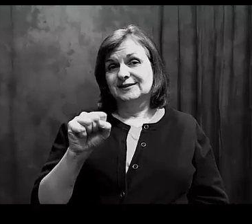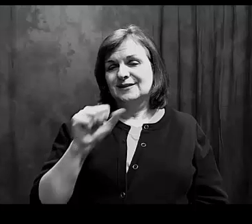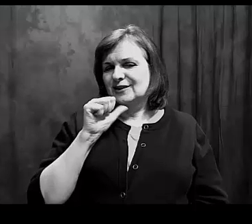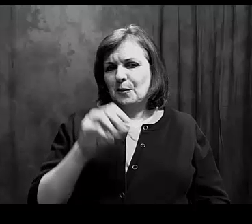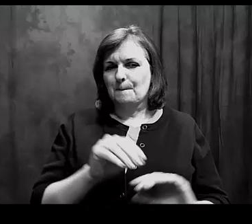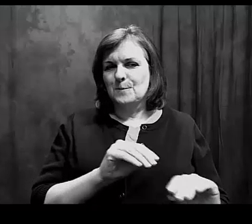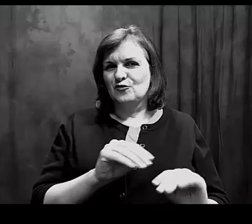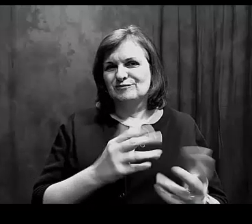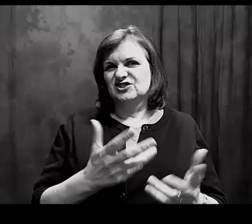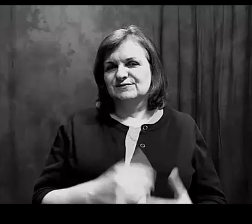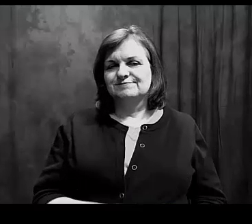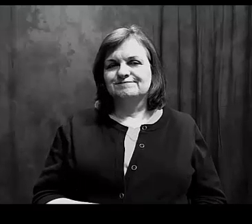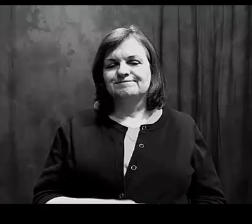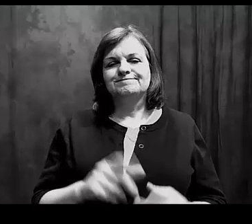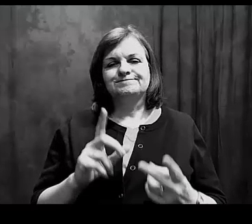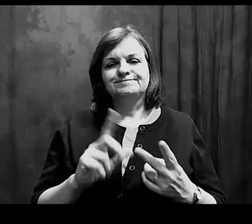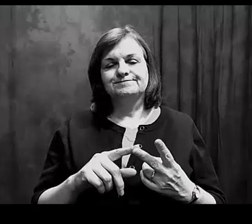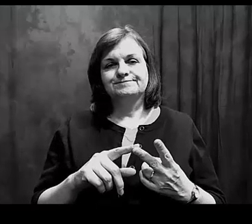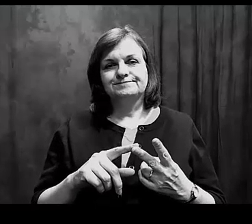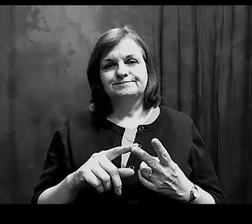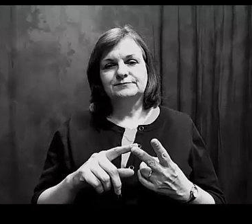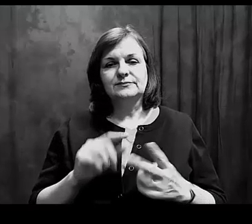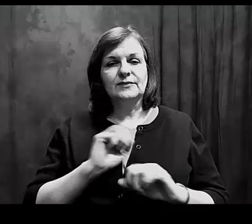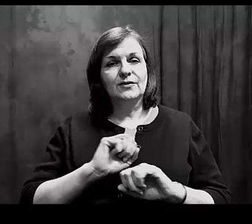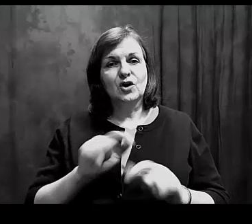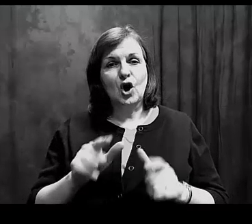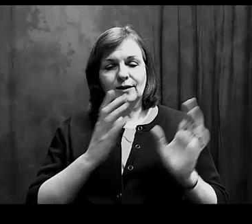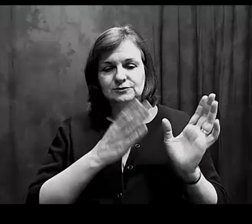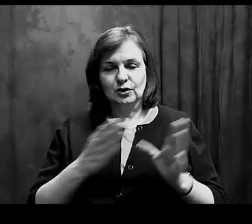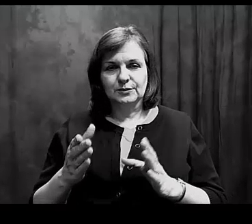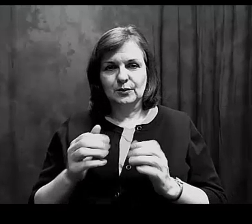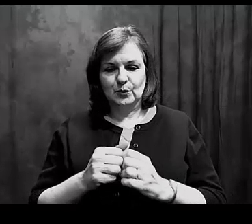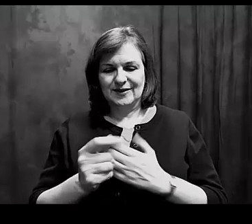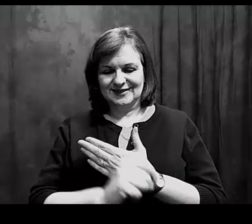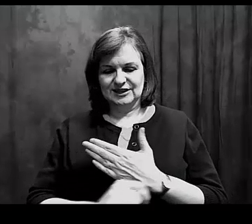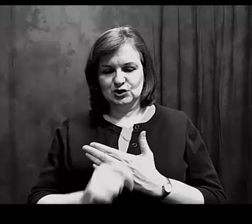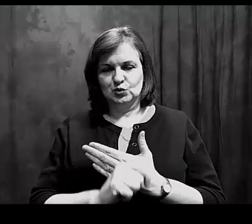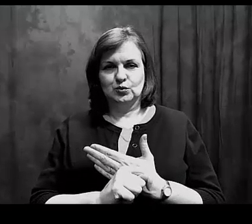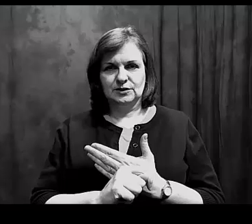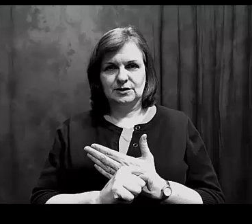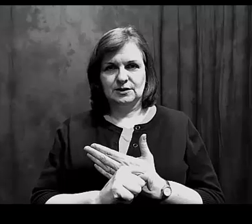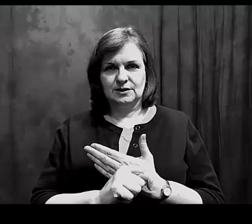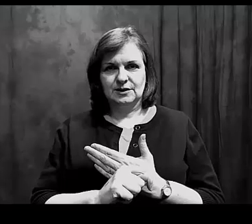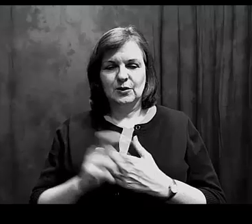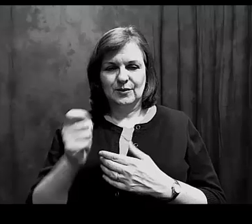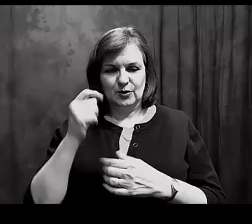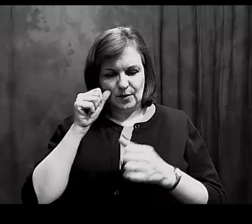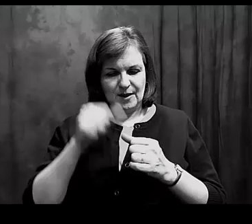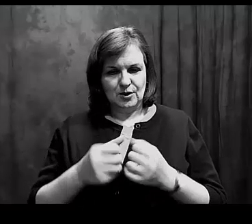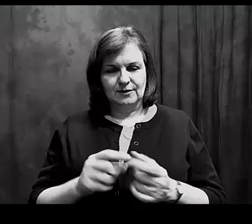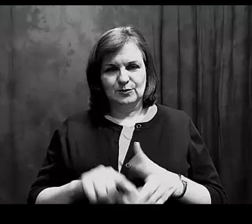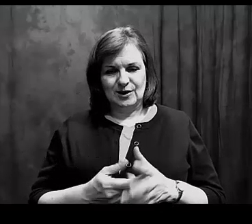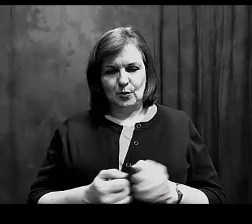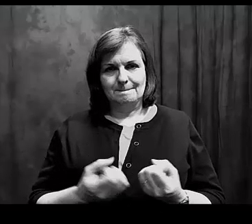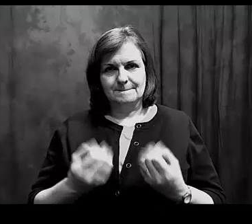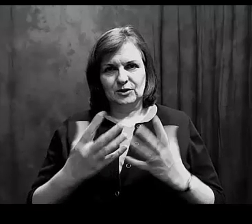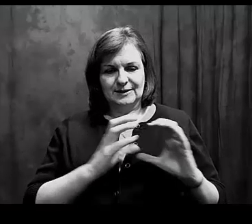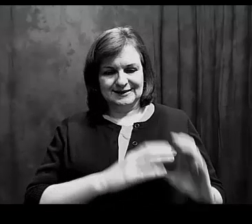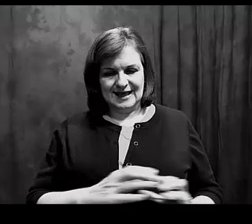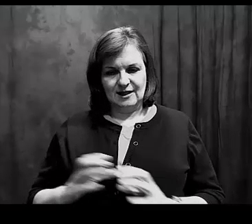most of them are going to move around we have a few exceptions sponges don't move around much so we'll look at those